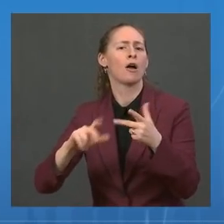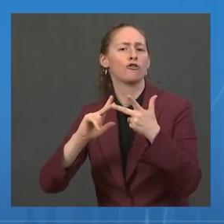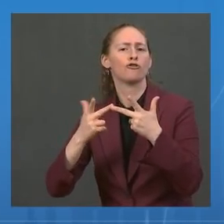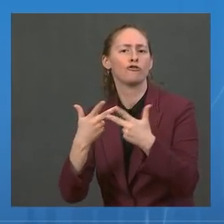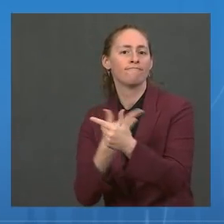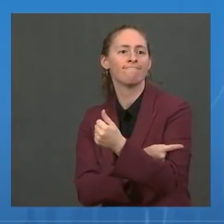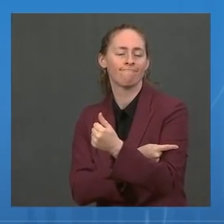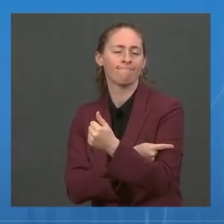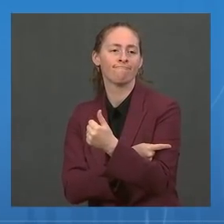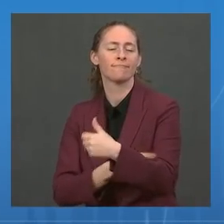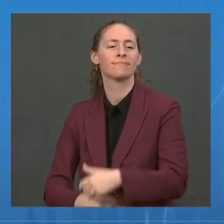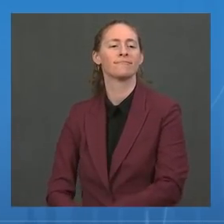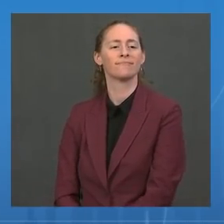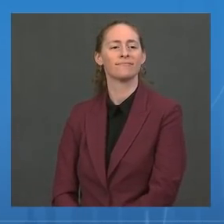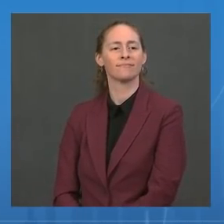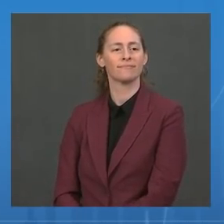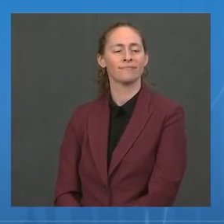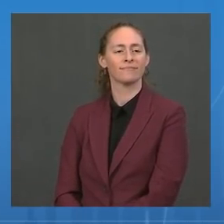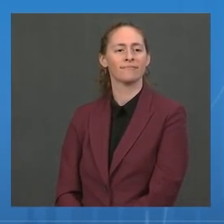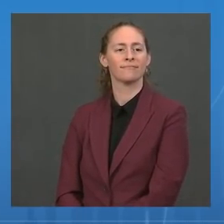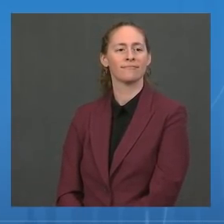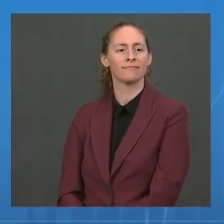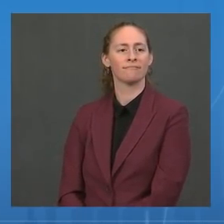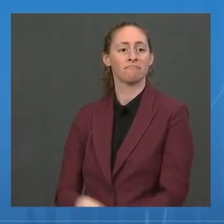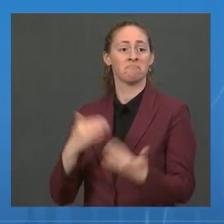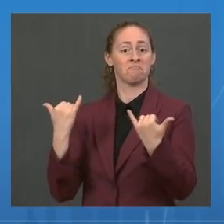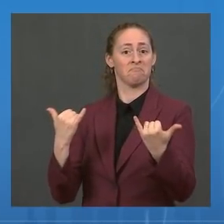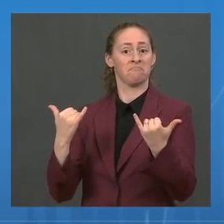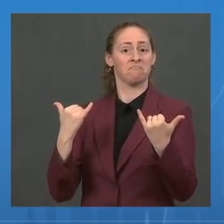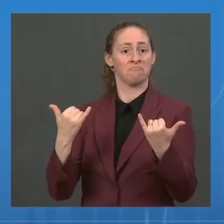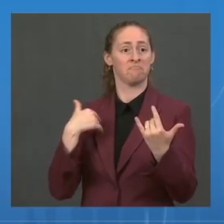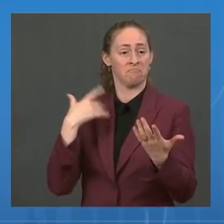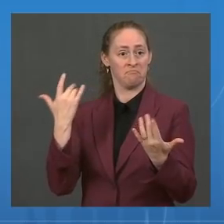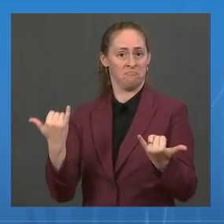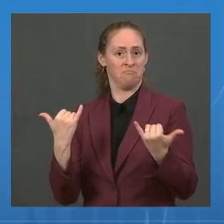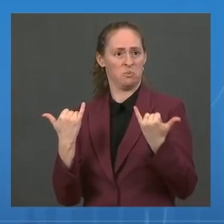almost 2 million Americans will have rolled up their sleeves and gotten a booster shot --